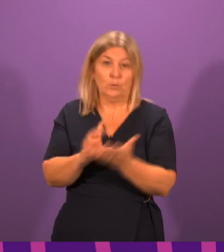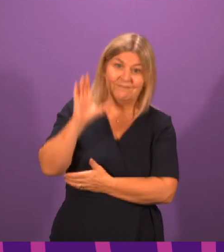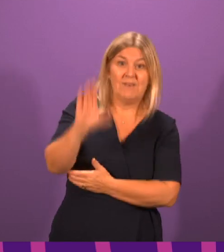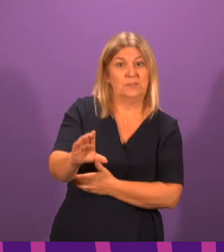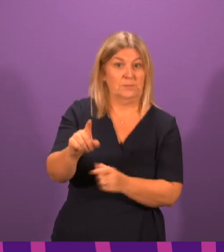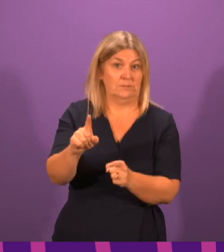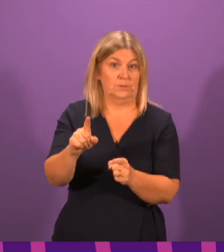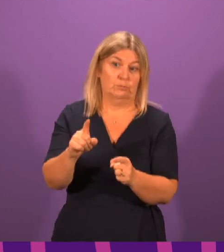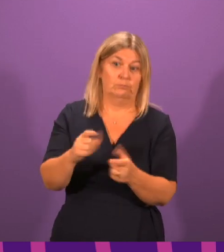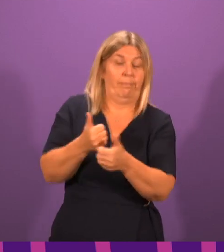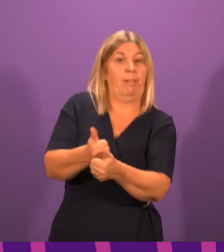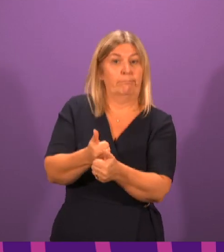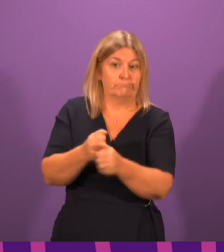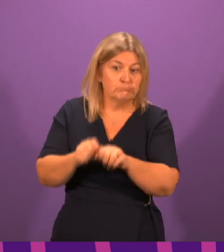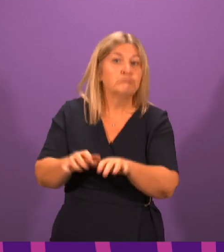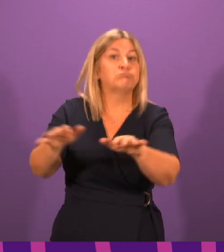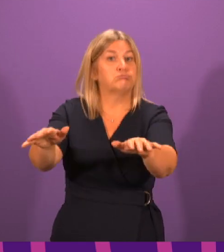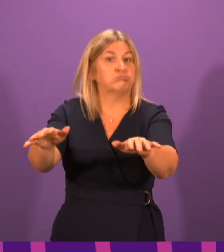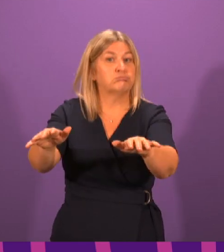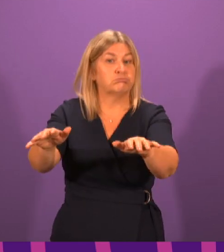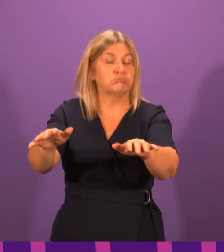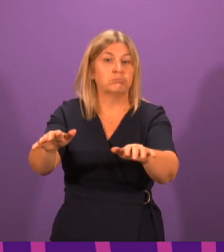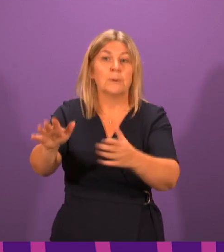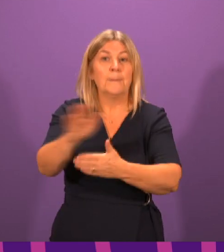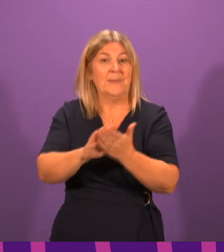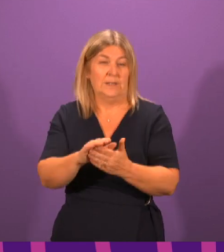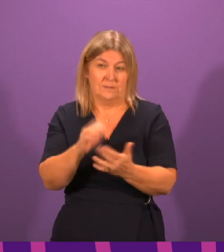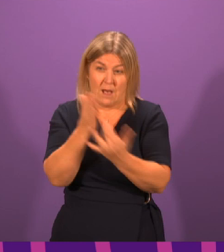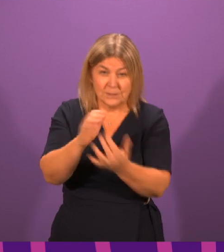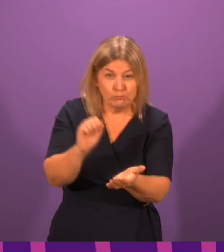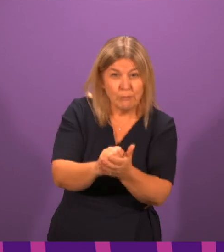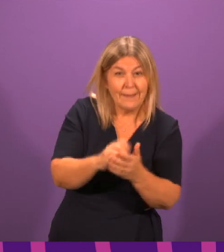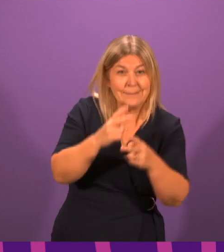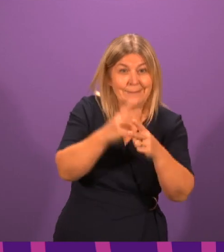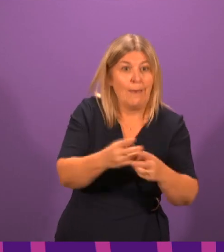information campaign to ensure that people know how to access the right care in the right place.